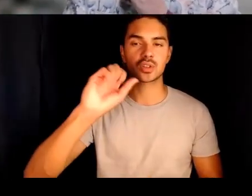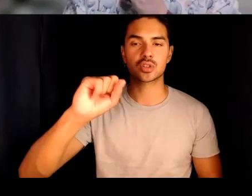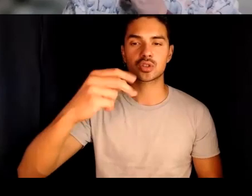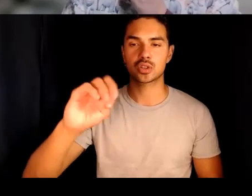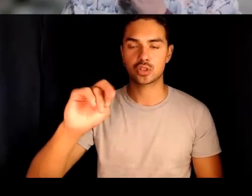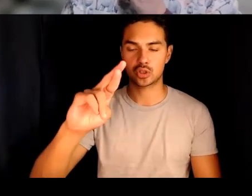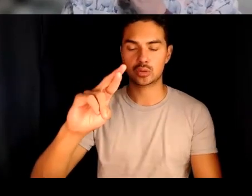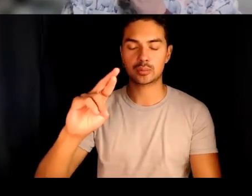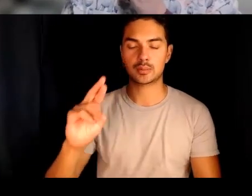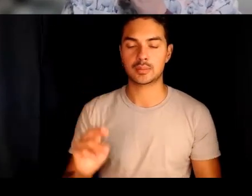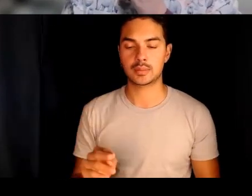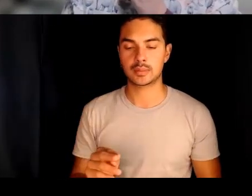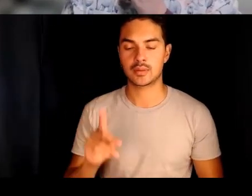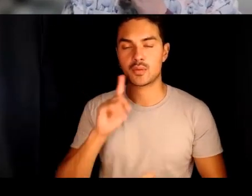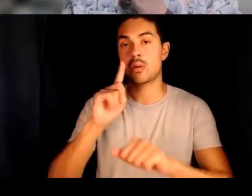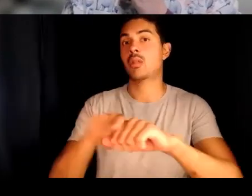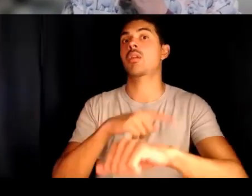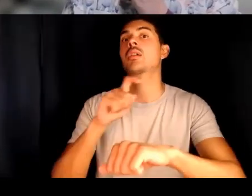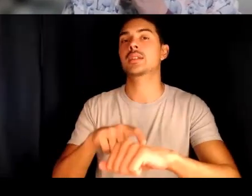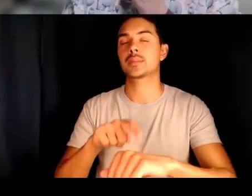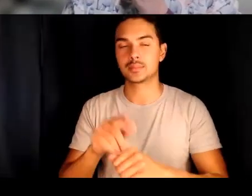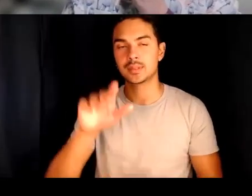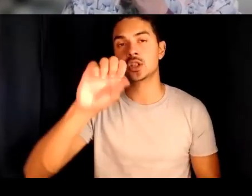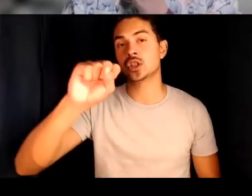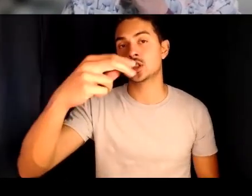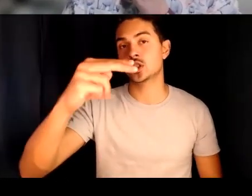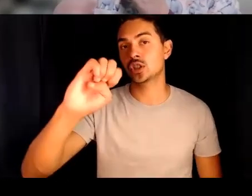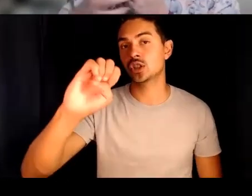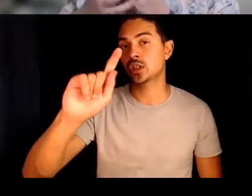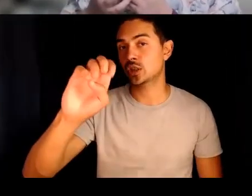And in shelters it can be, you know,